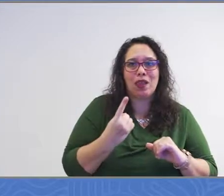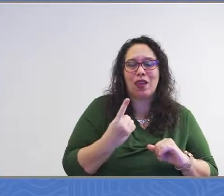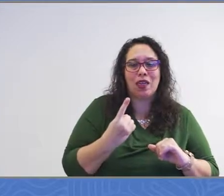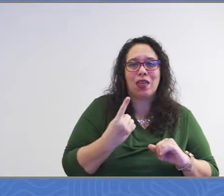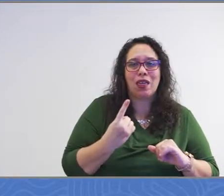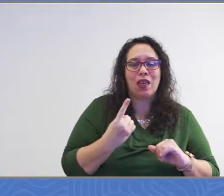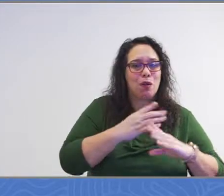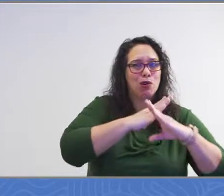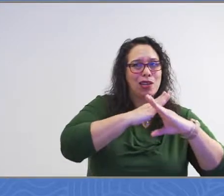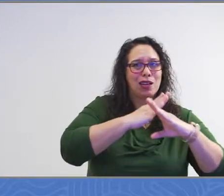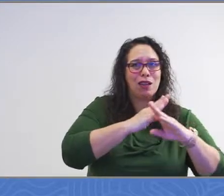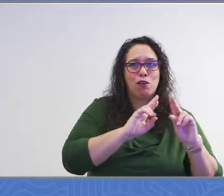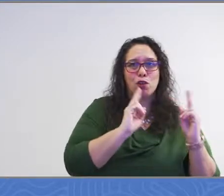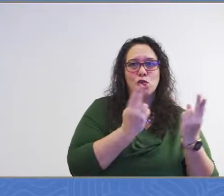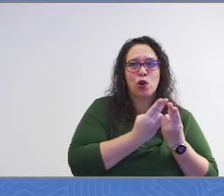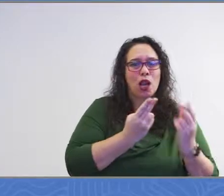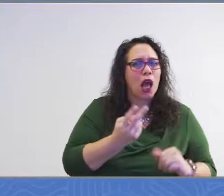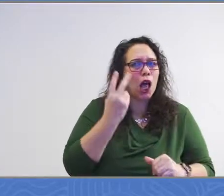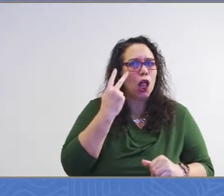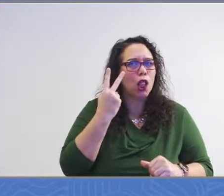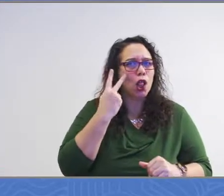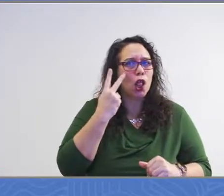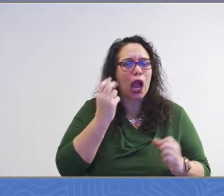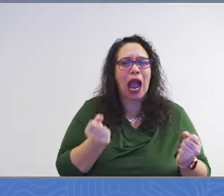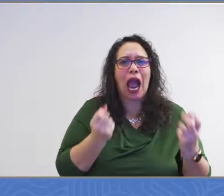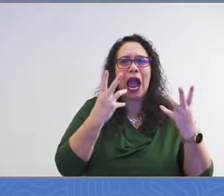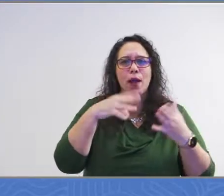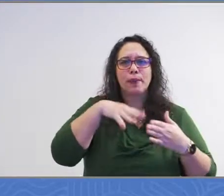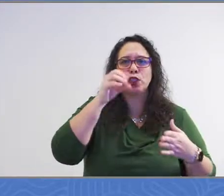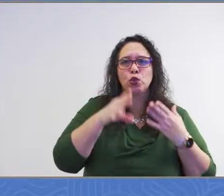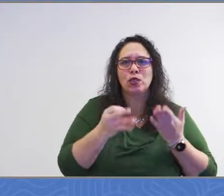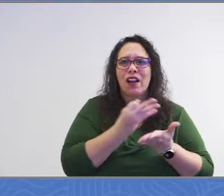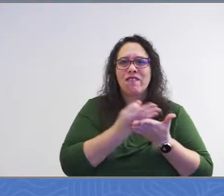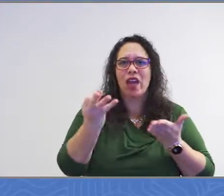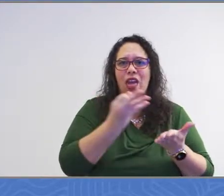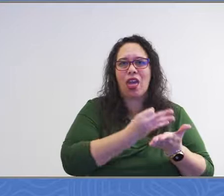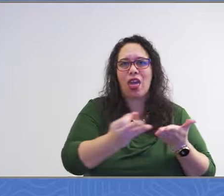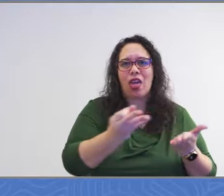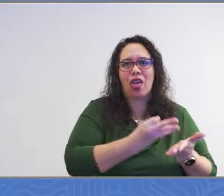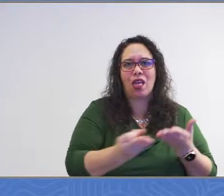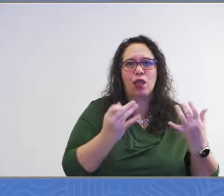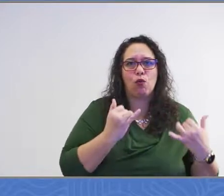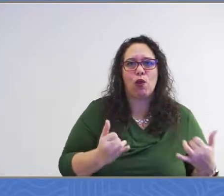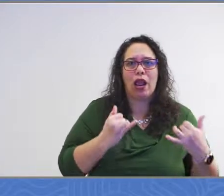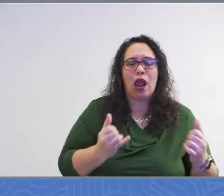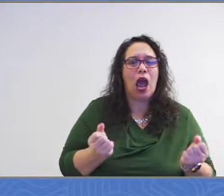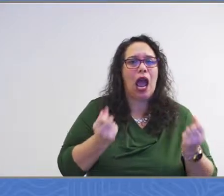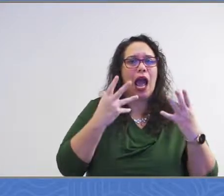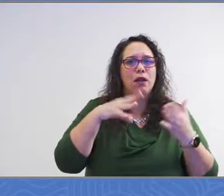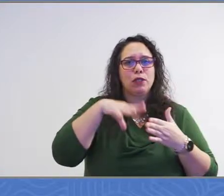Take a look at how many students are failing right now. Take a look at how many students are isolated daily